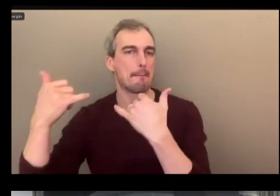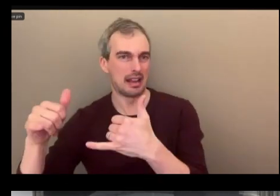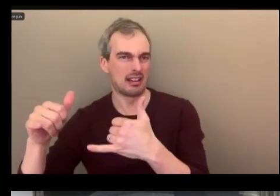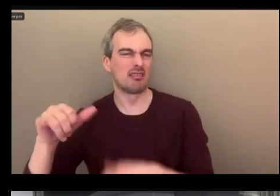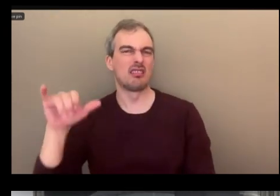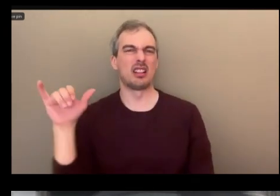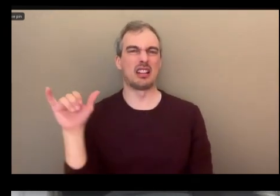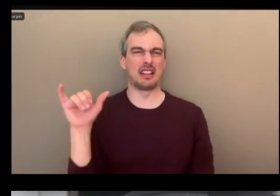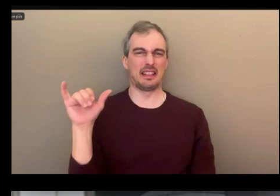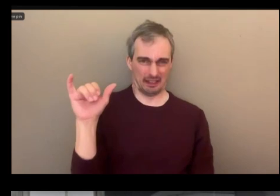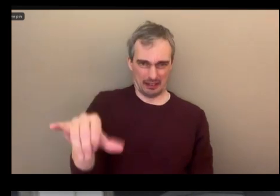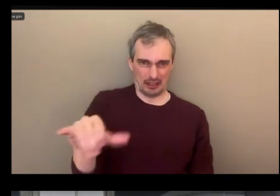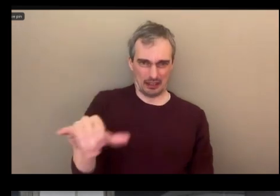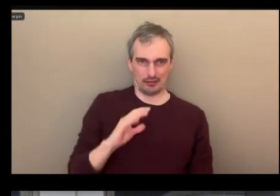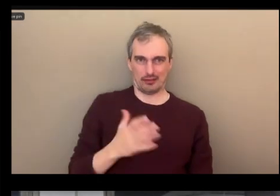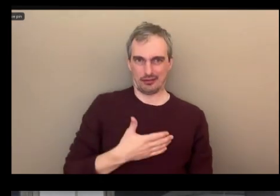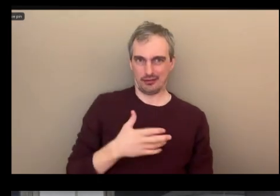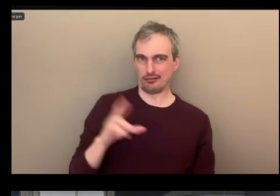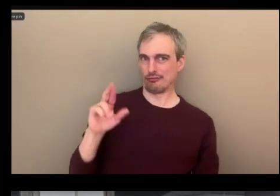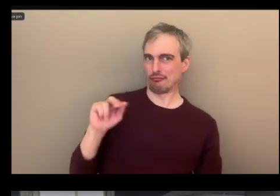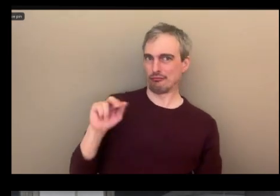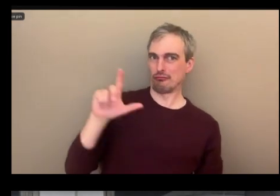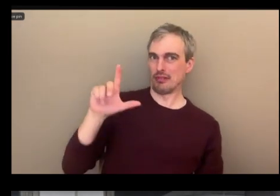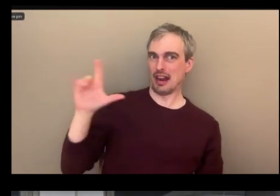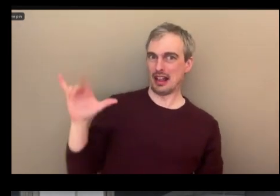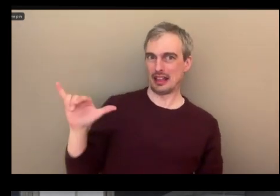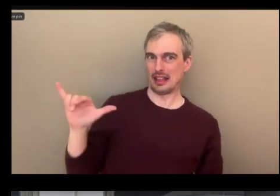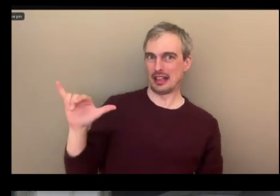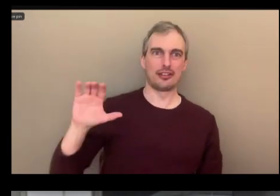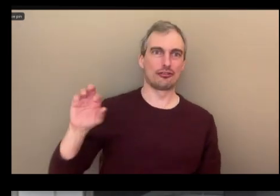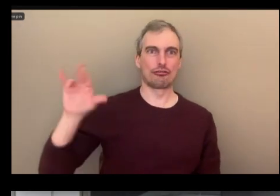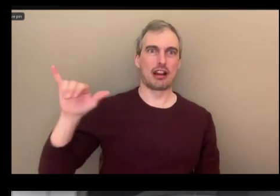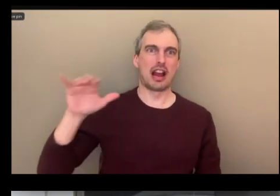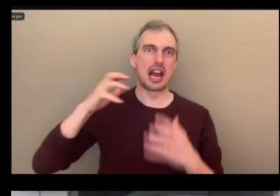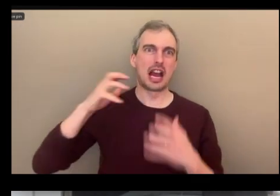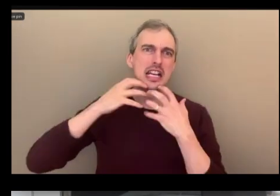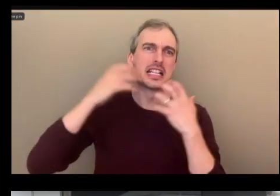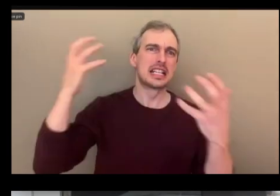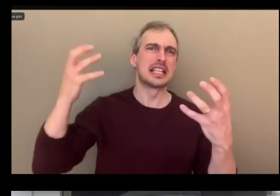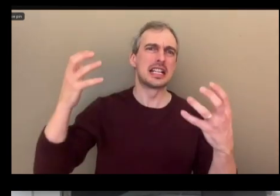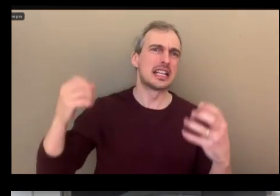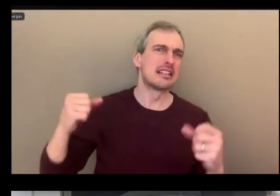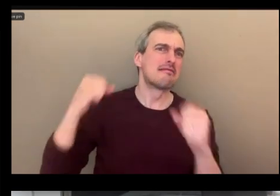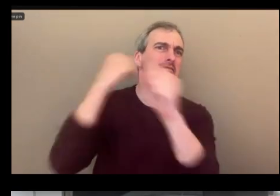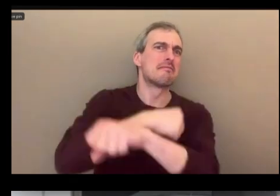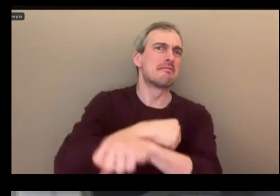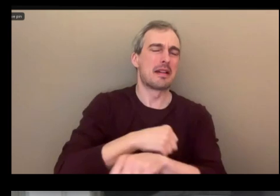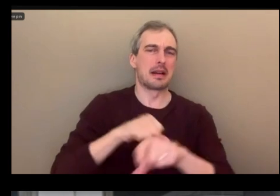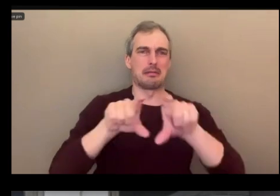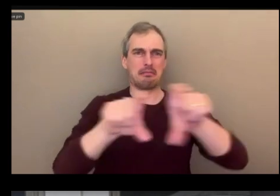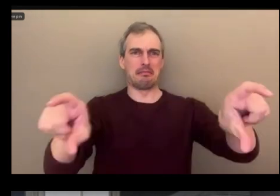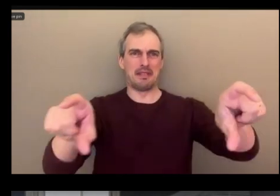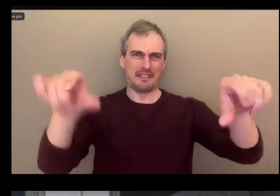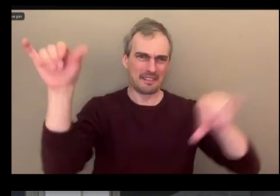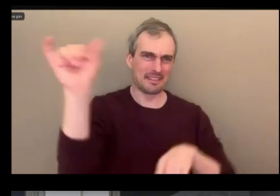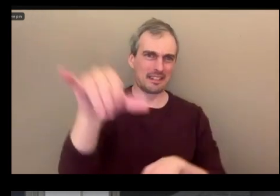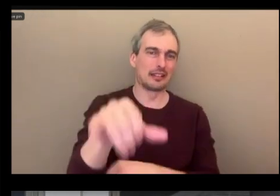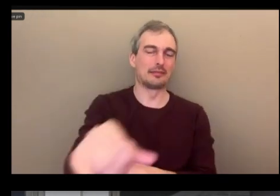Because it's Verizon. We are a lot of different things. We are the network. And as you can see up here, you know, it's about the access to entertainment,